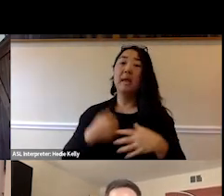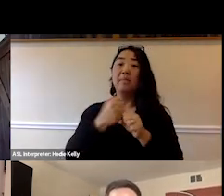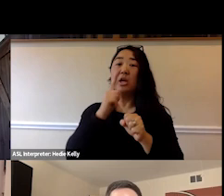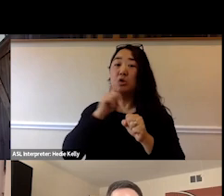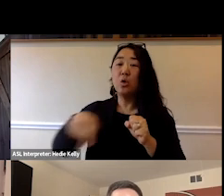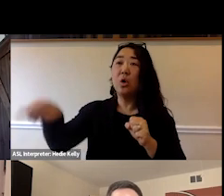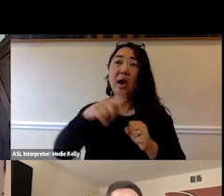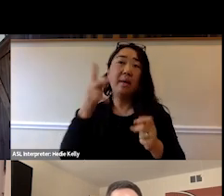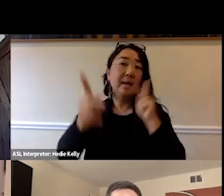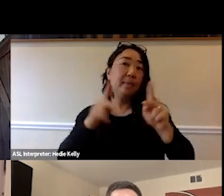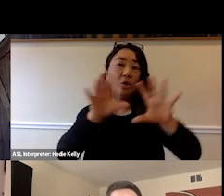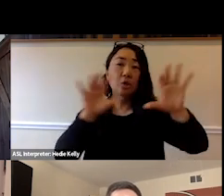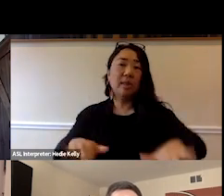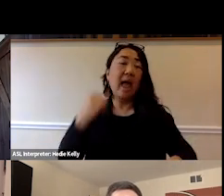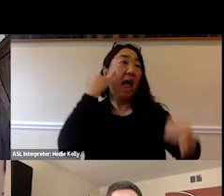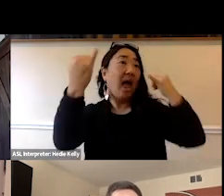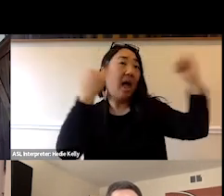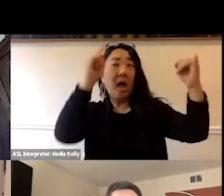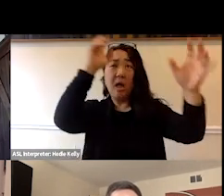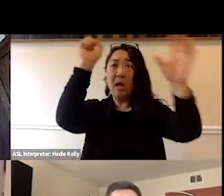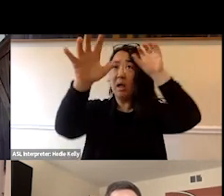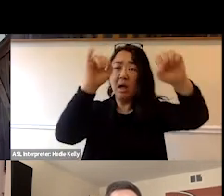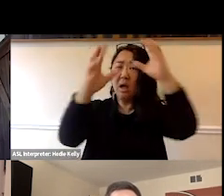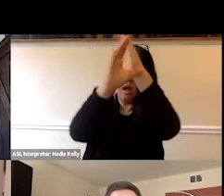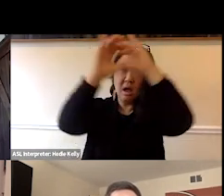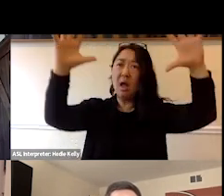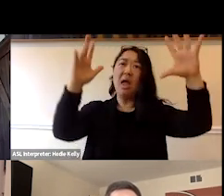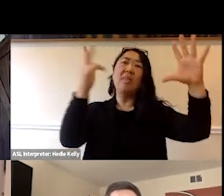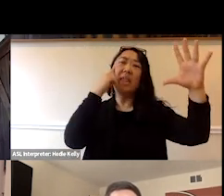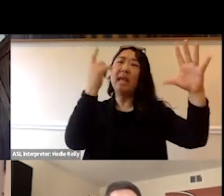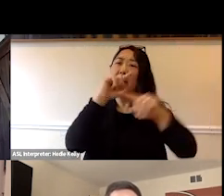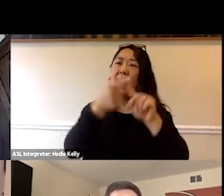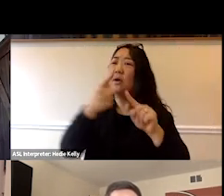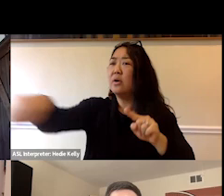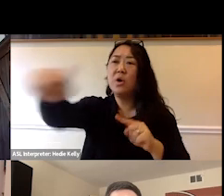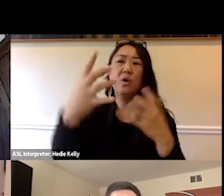doing ideation are thinking about who they're communicating to. And they're not just people that are